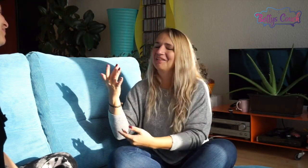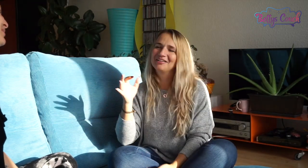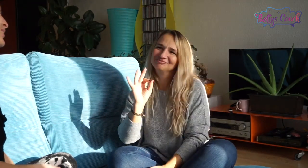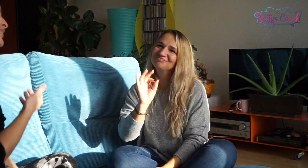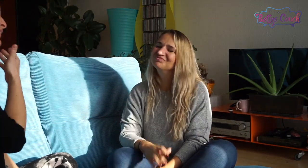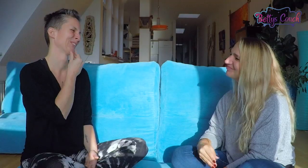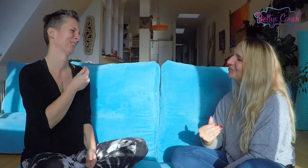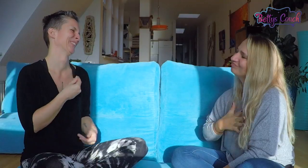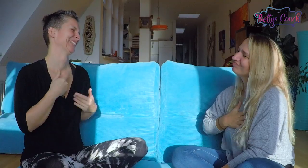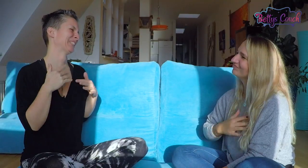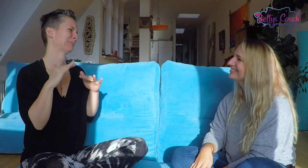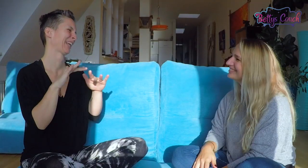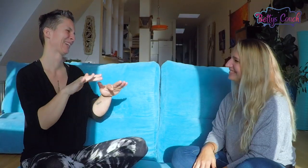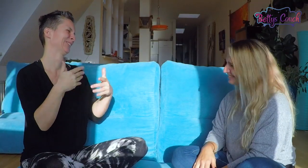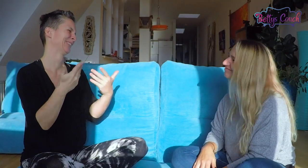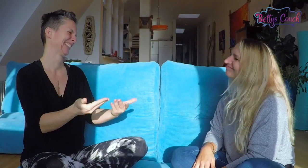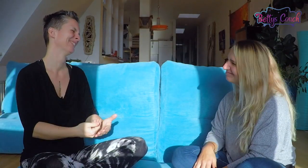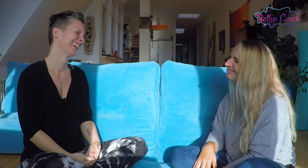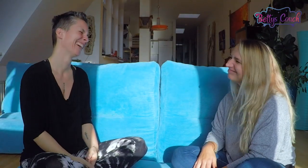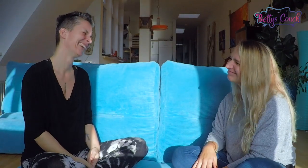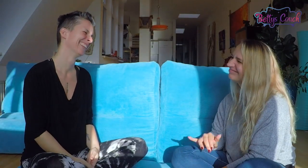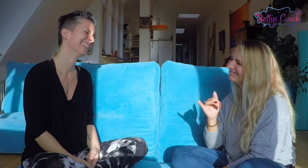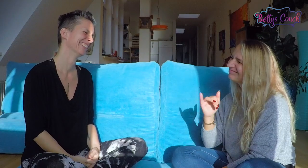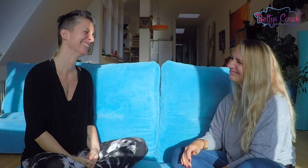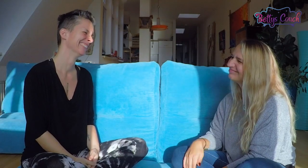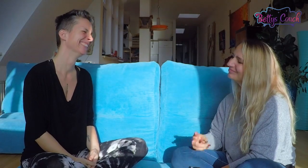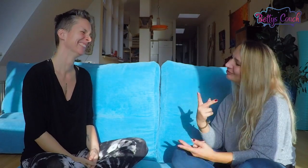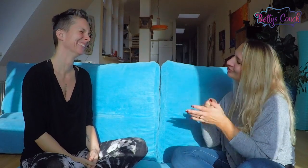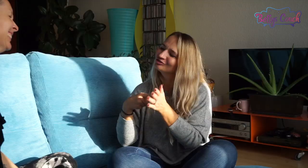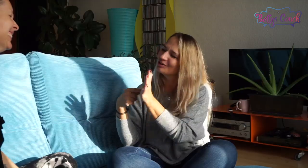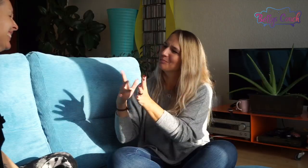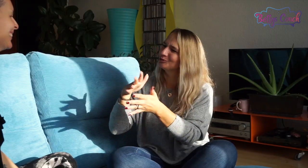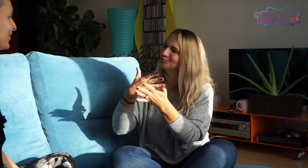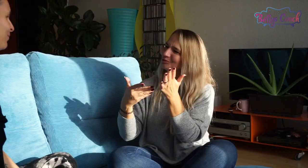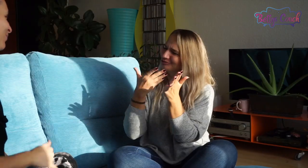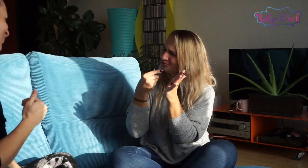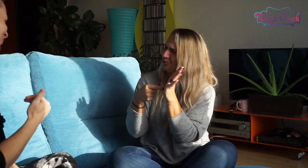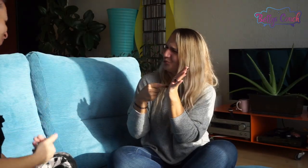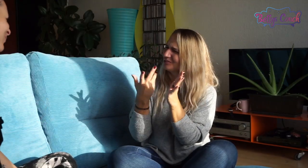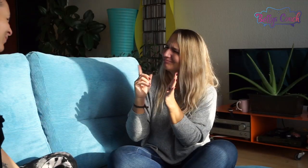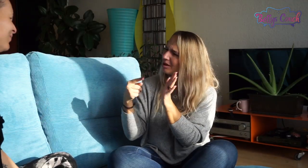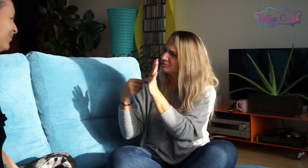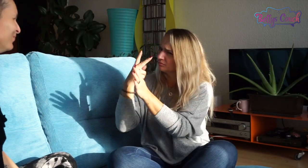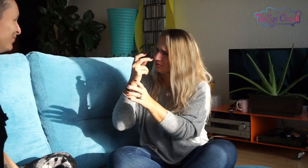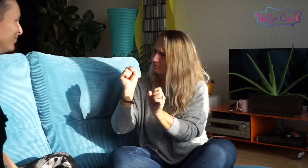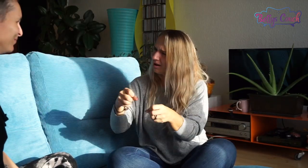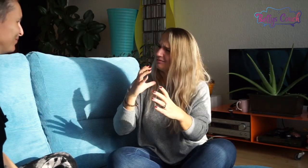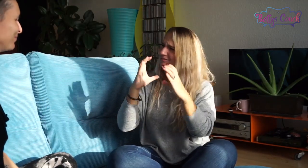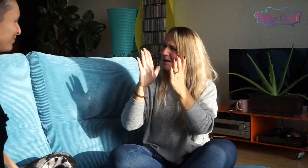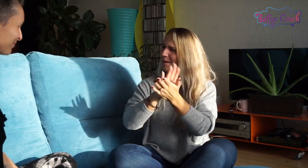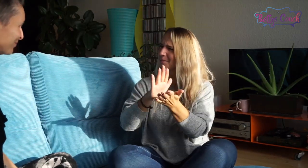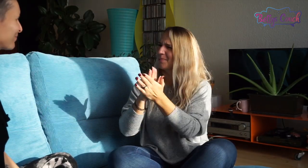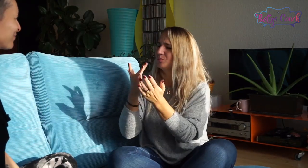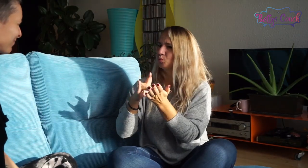It's really nice when you can give inspiration. Toma: Yes. Also to show that the sign language is beautiful & how communication works with it.